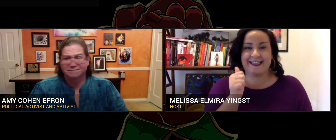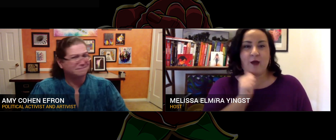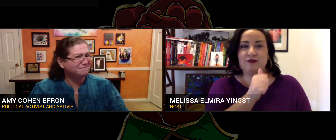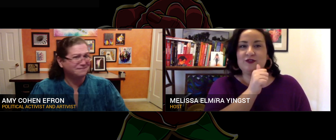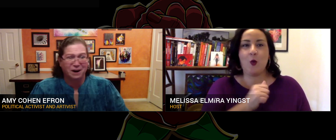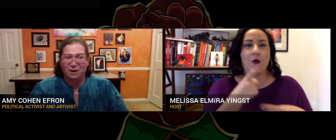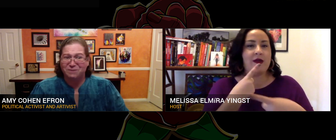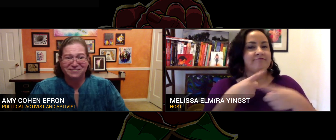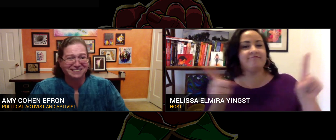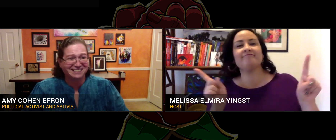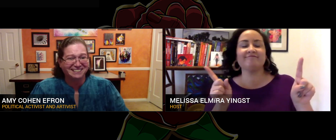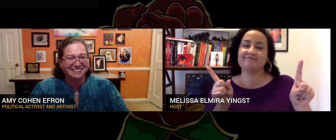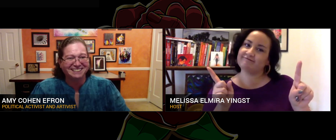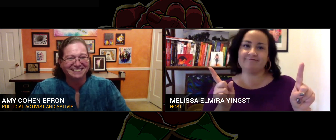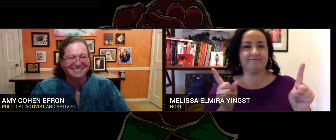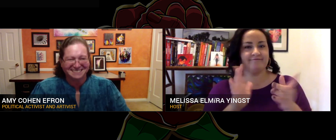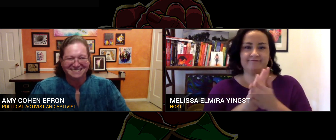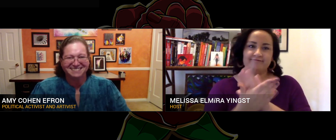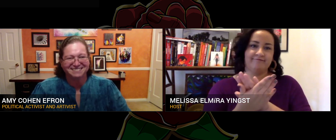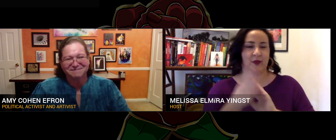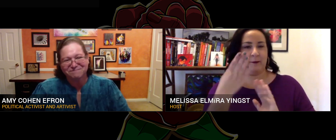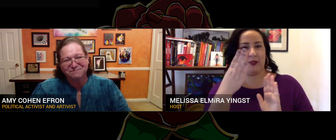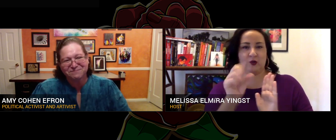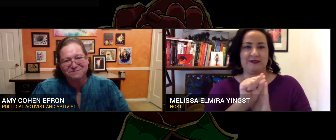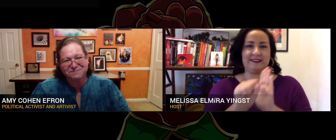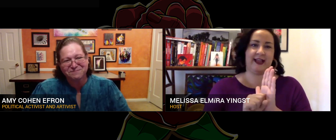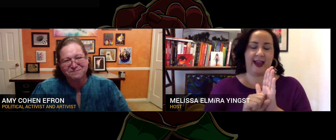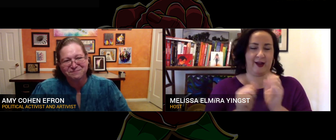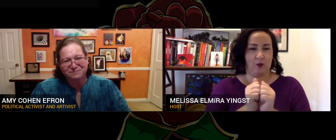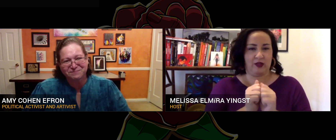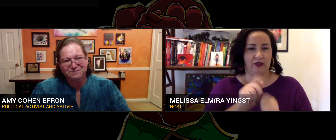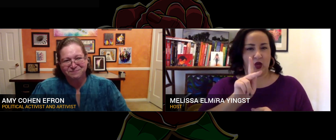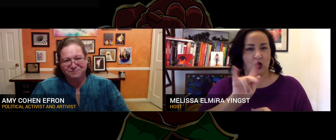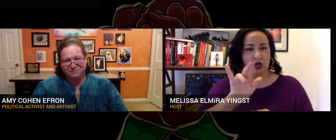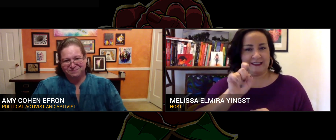Recently, Arizona announced, while becoming a blue state,